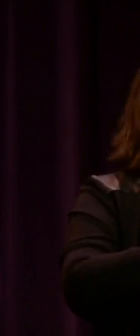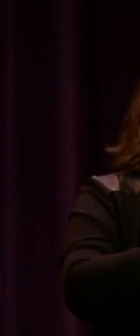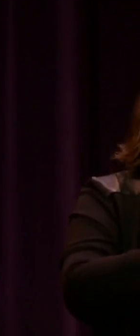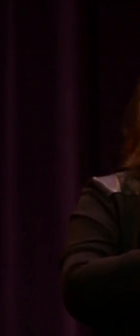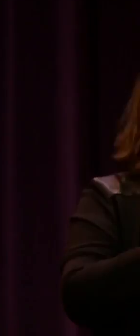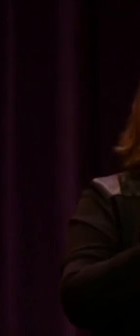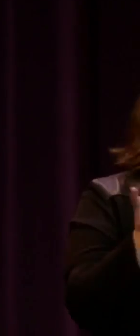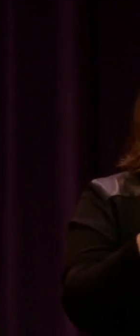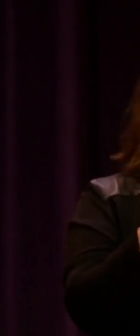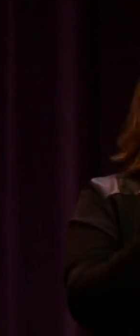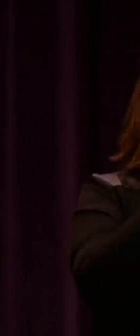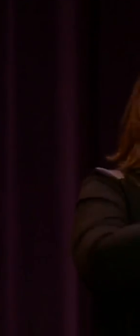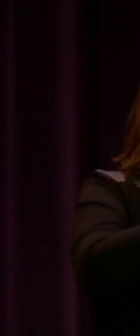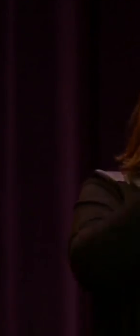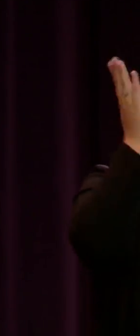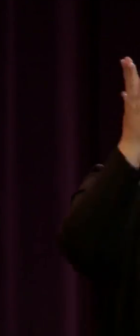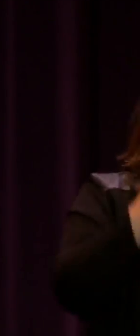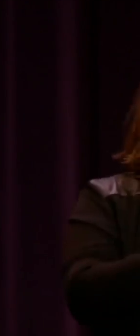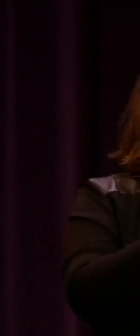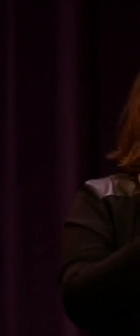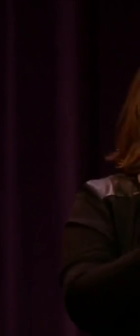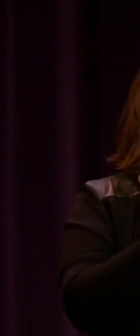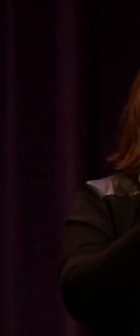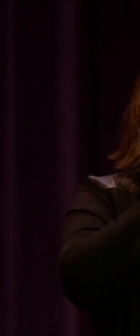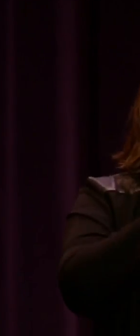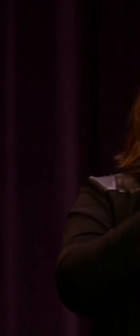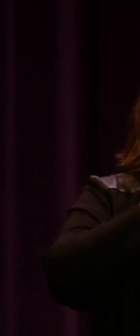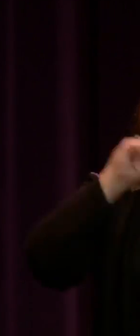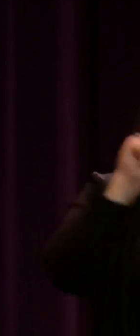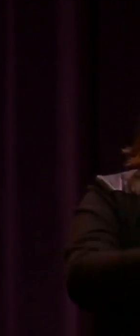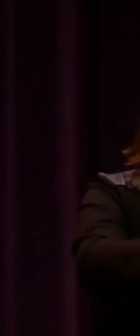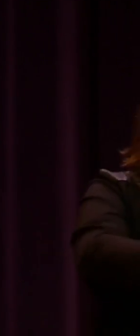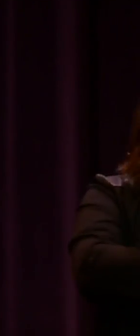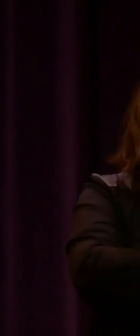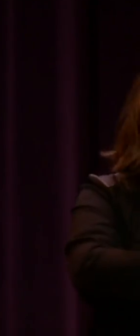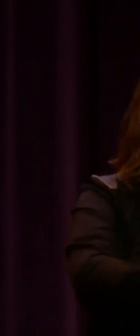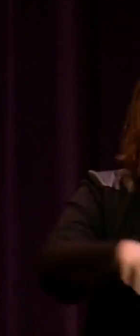HAVE SAID, NOT THE ACTUAL ACTION COMMITMENT TO IT.